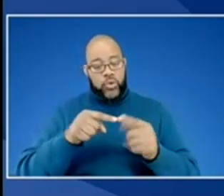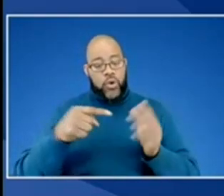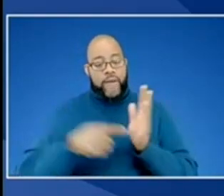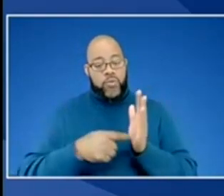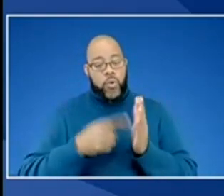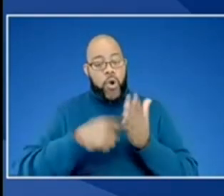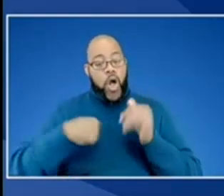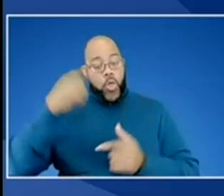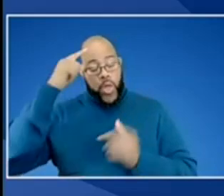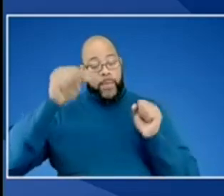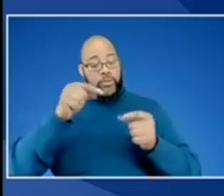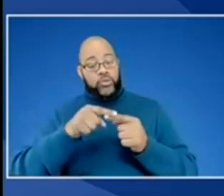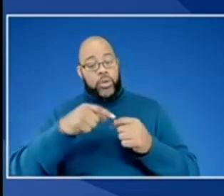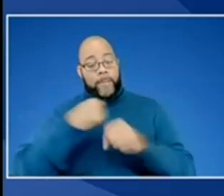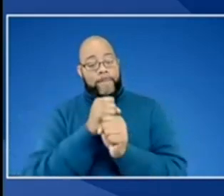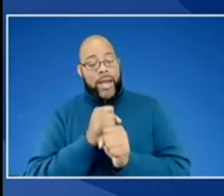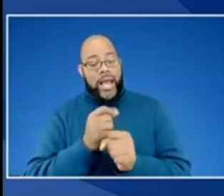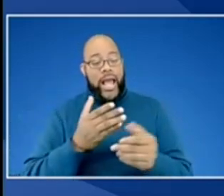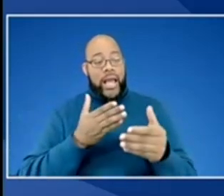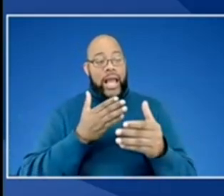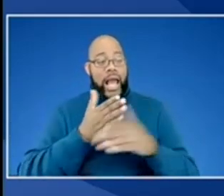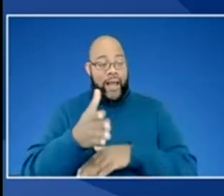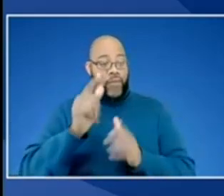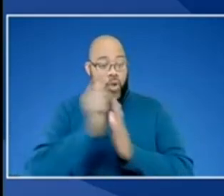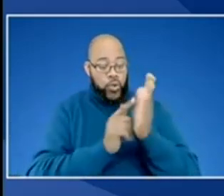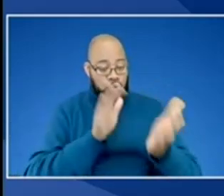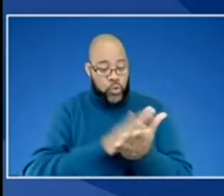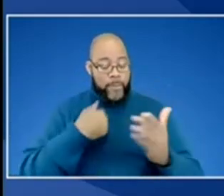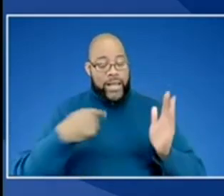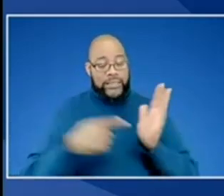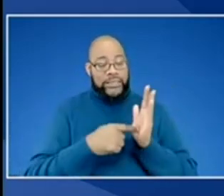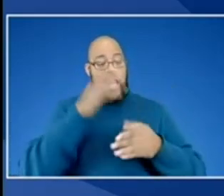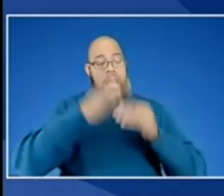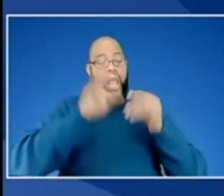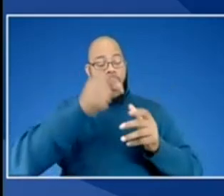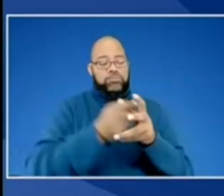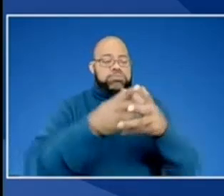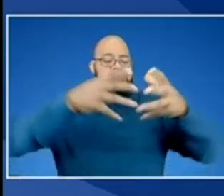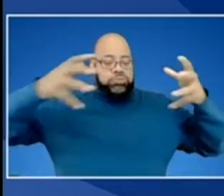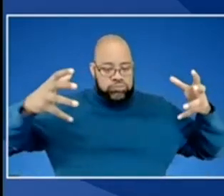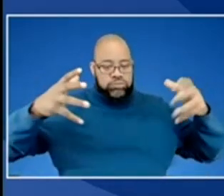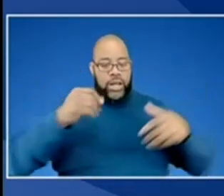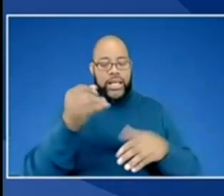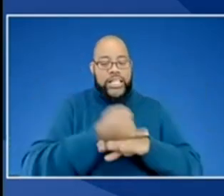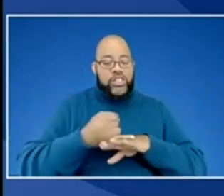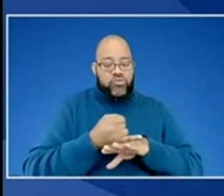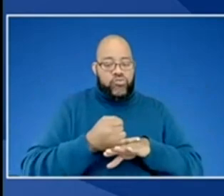was going to be able to make right out of law school. My debt ended up ballooning, and the interest expense turned into about